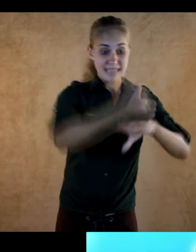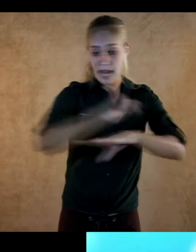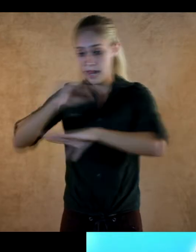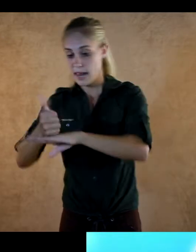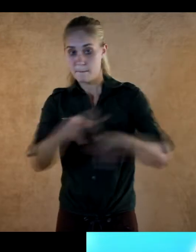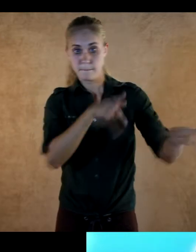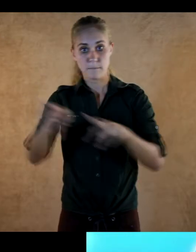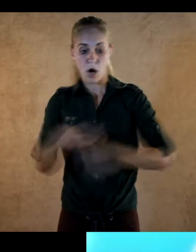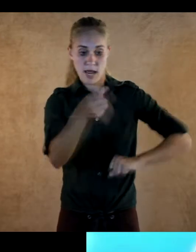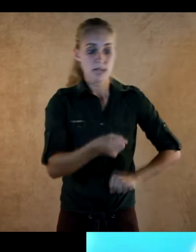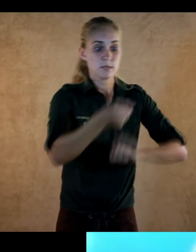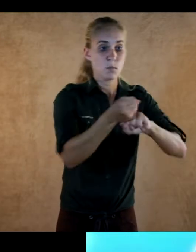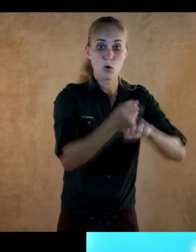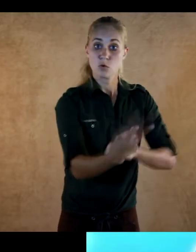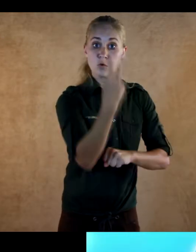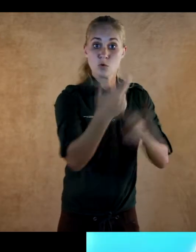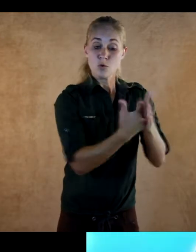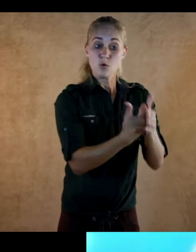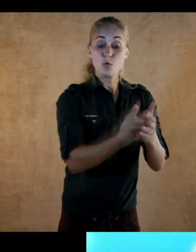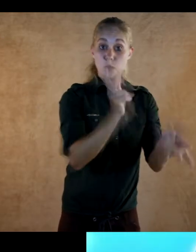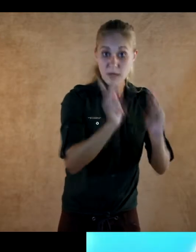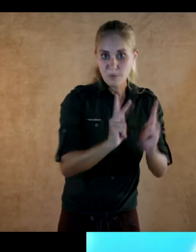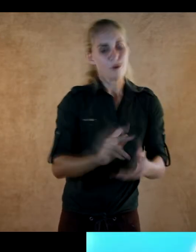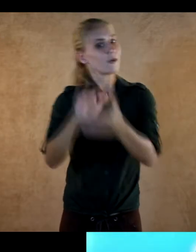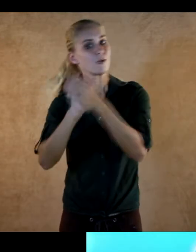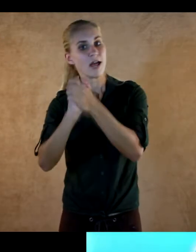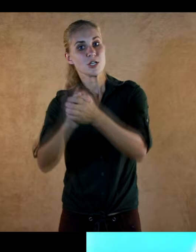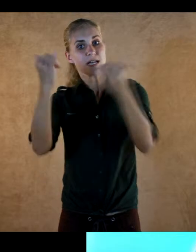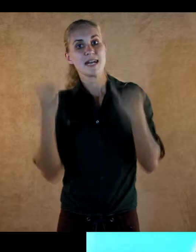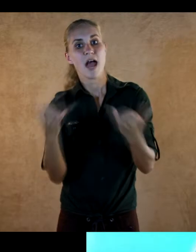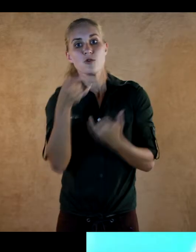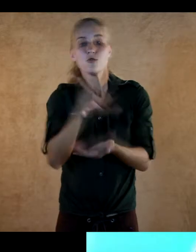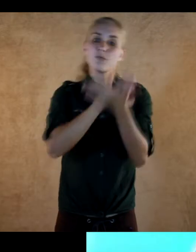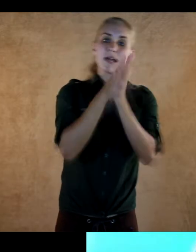and sponsor their own 2 new members. Congratulations, you're now a 5 Star Gold member.